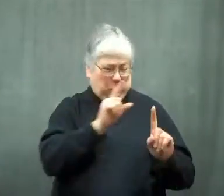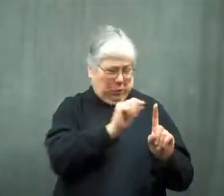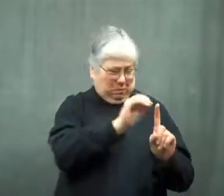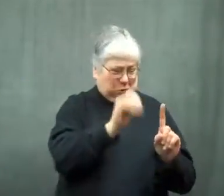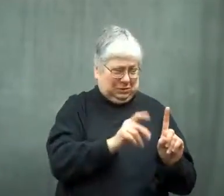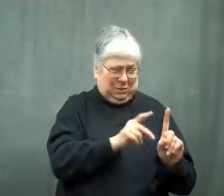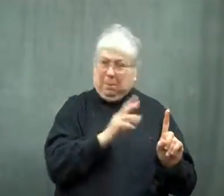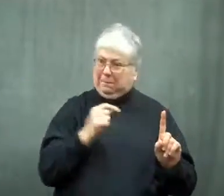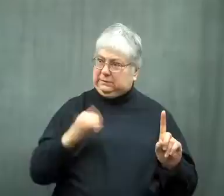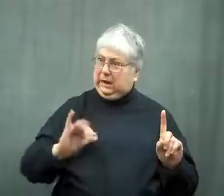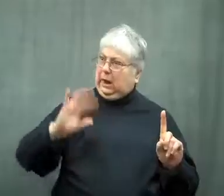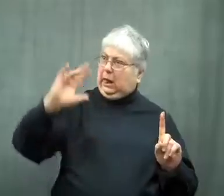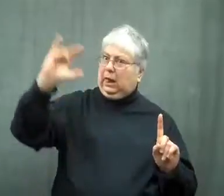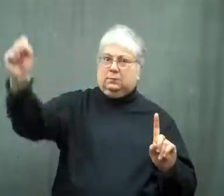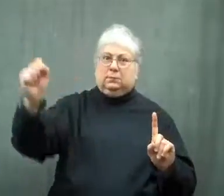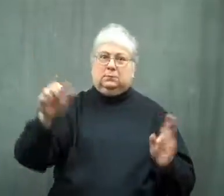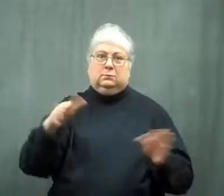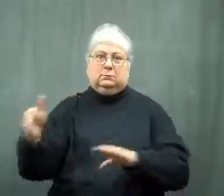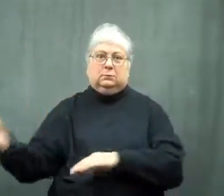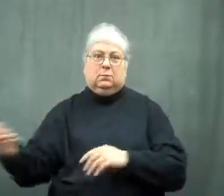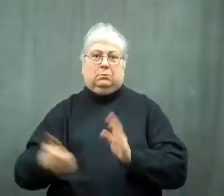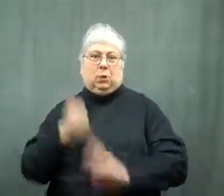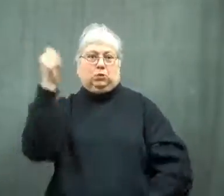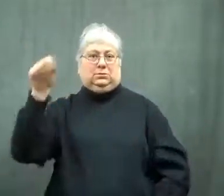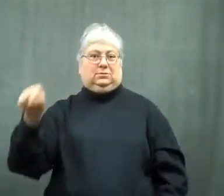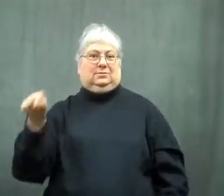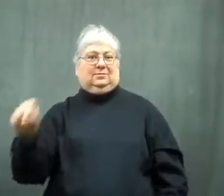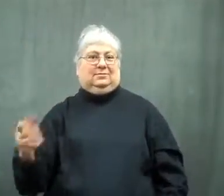Only 20% smoke, but they account for a high percentage of deaths.